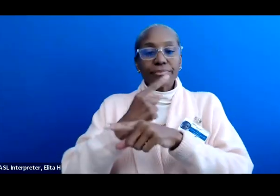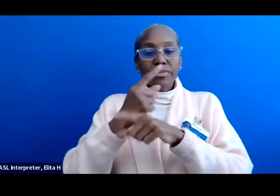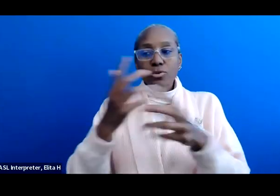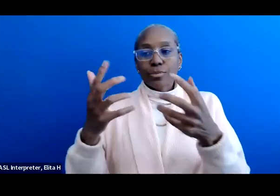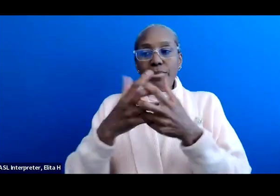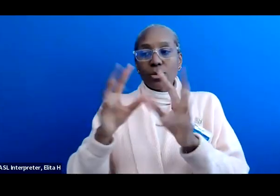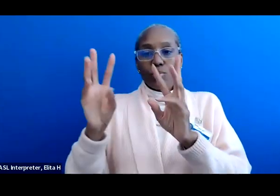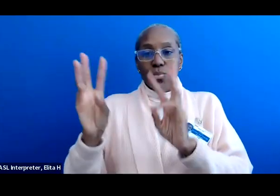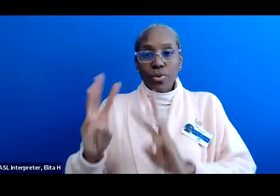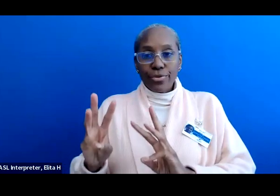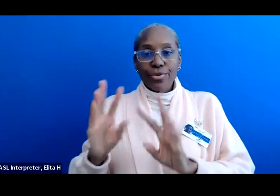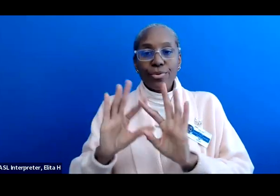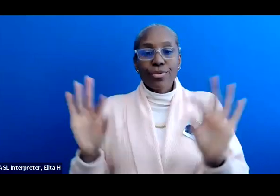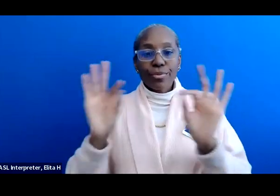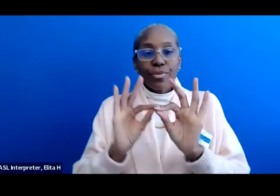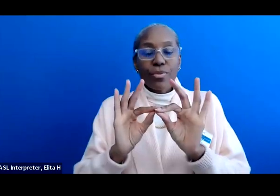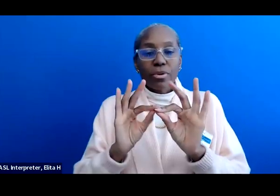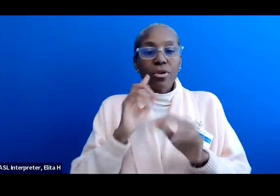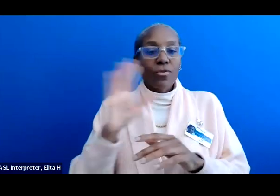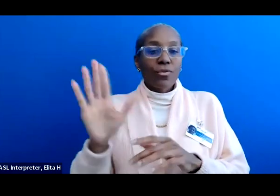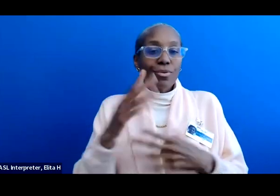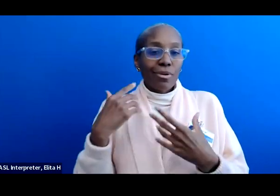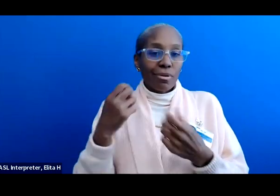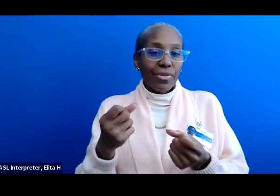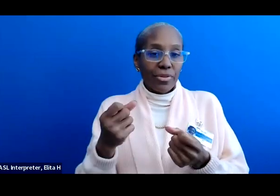It's just critically important to your health because we don't want any